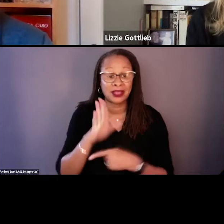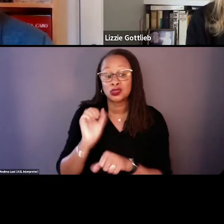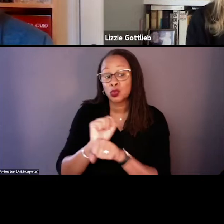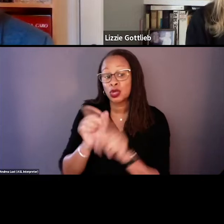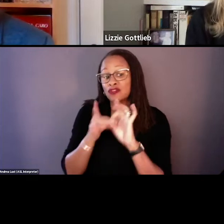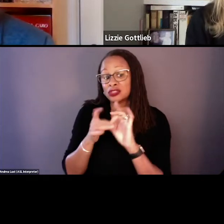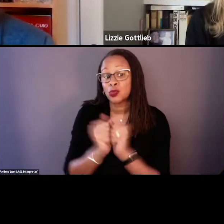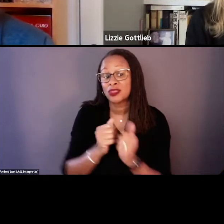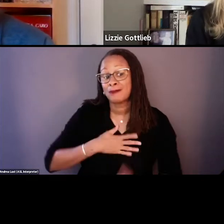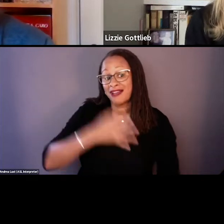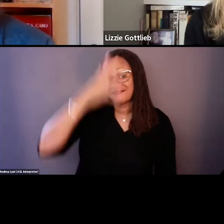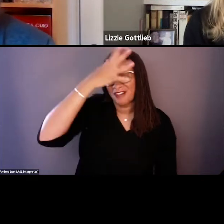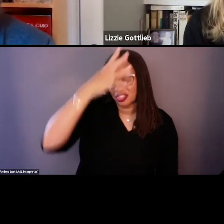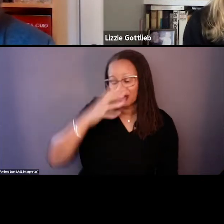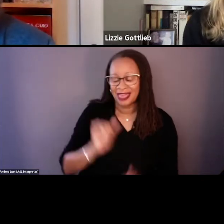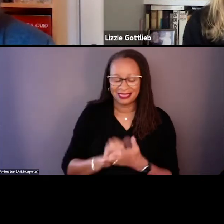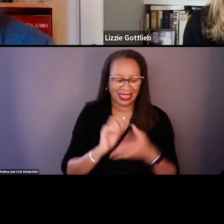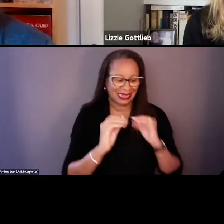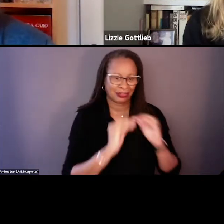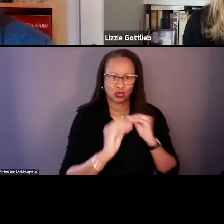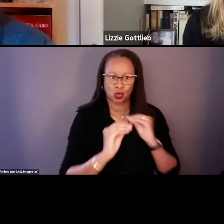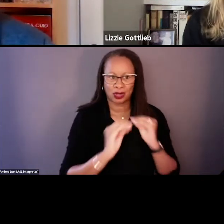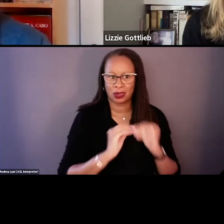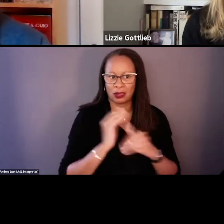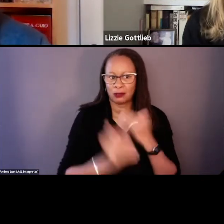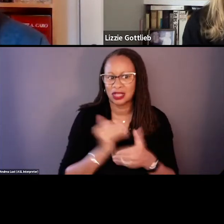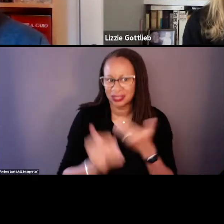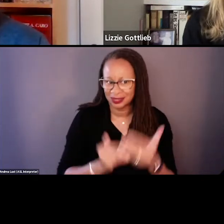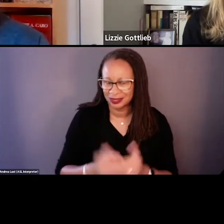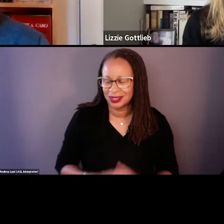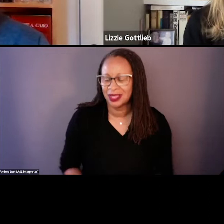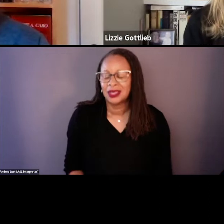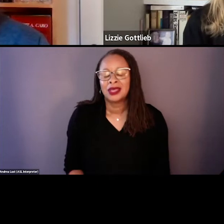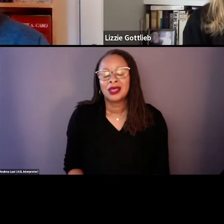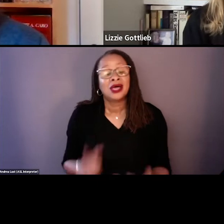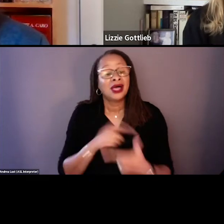about his working relationship with my father, that editorial process.